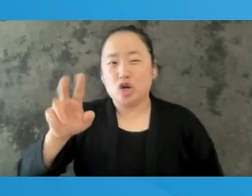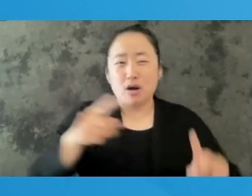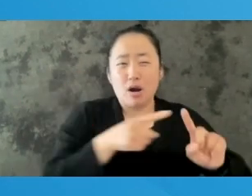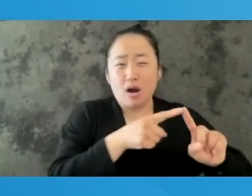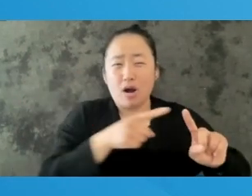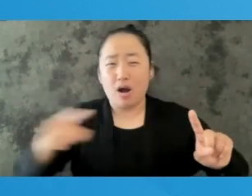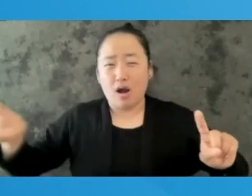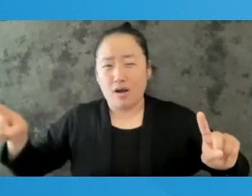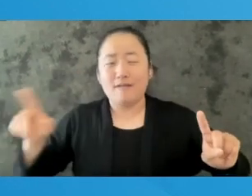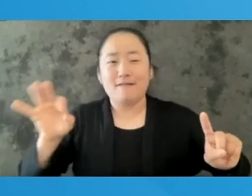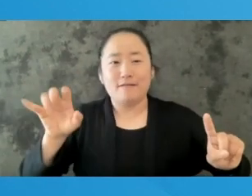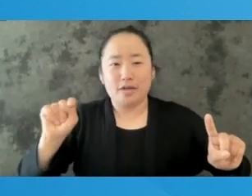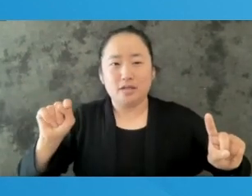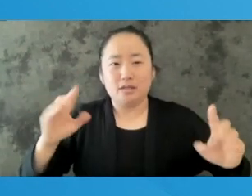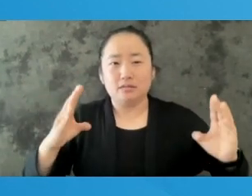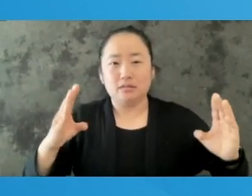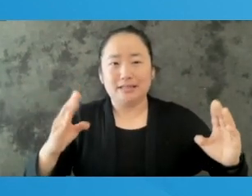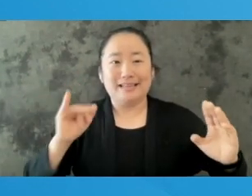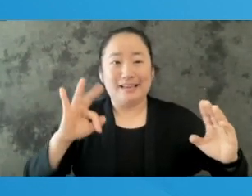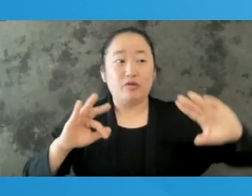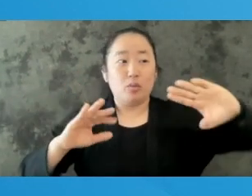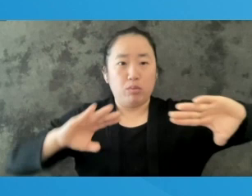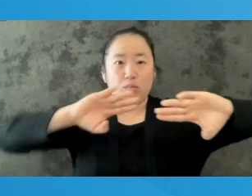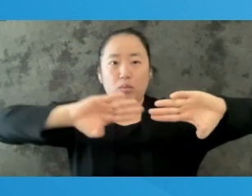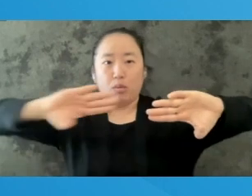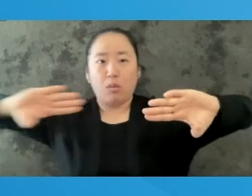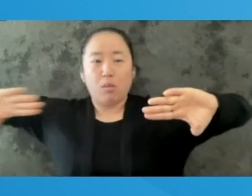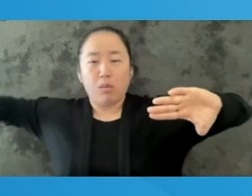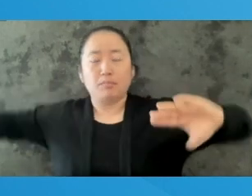To fully experience it, you have to walk.